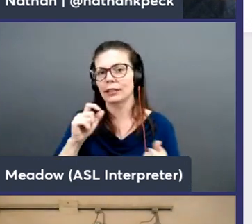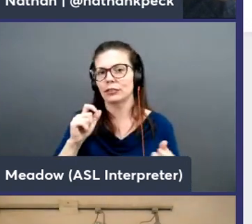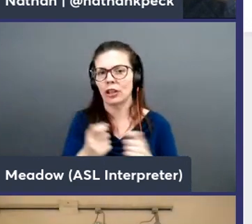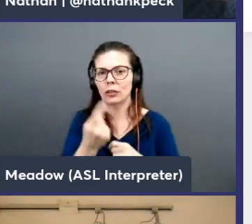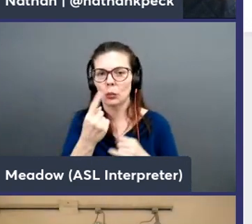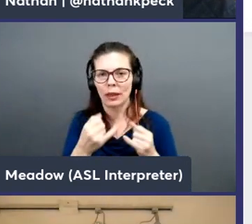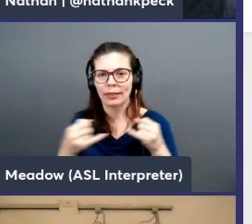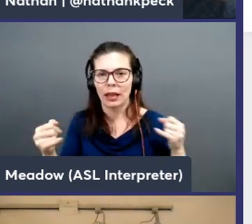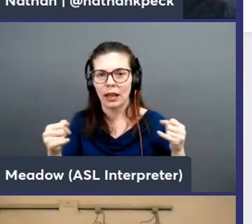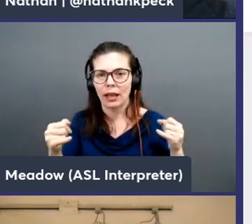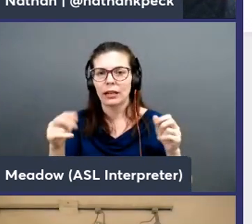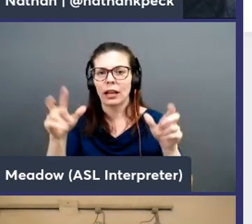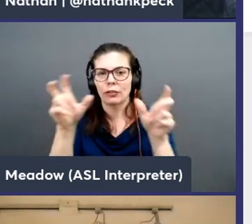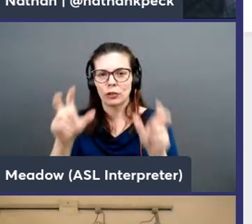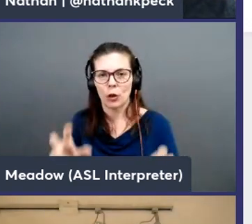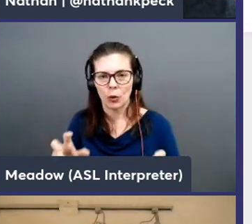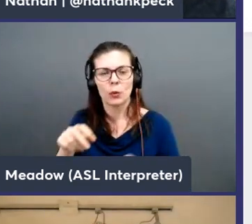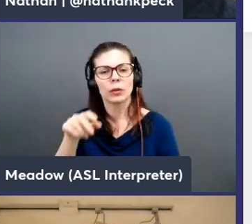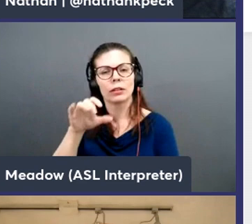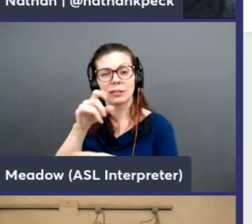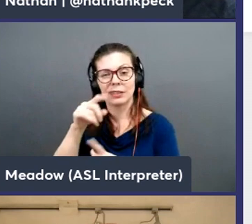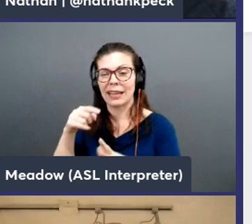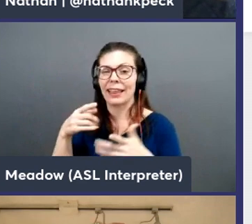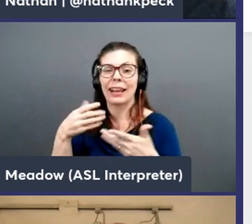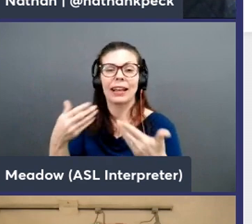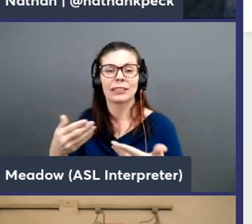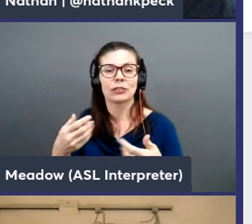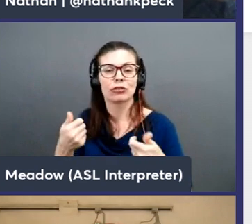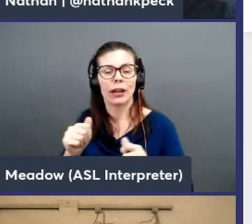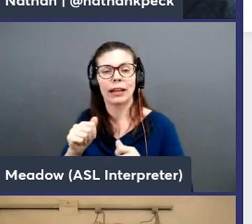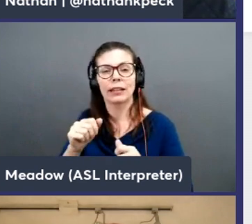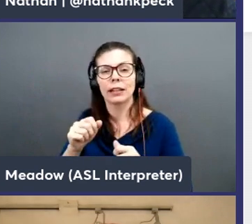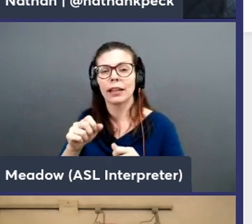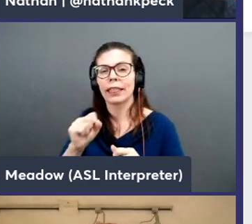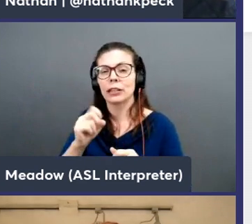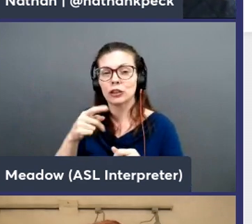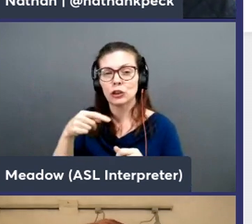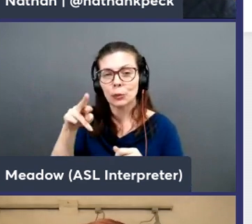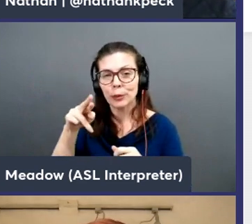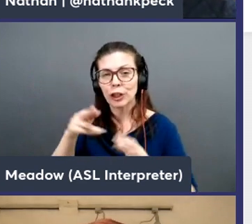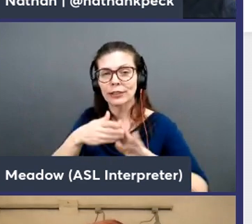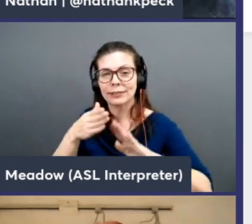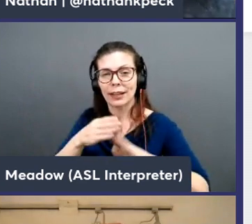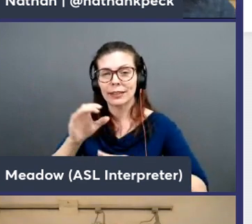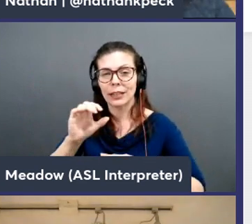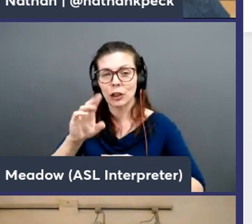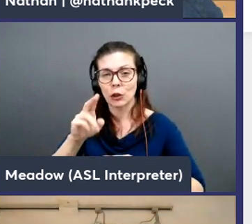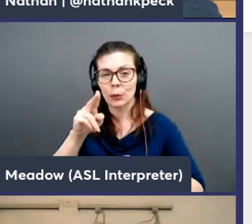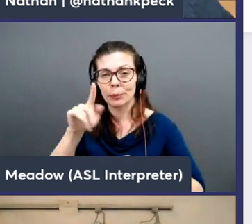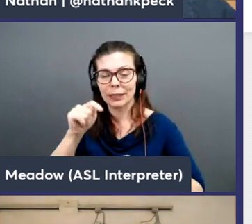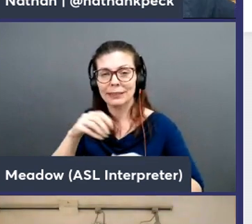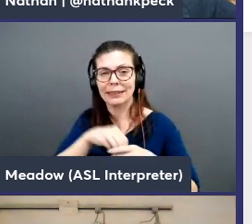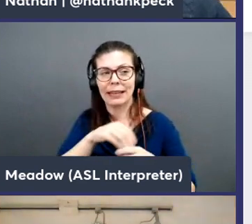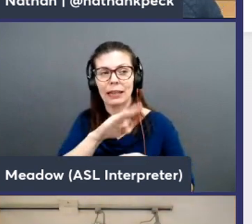and did the same thing on a superconducting qubit in Berkeley, which is crazy.